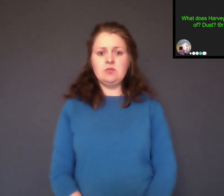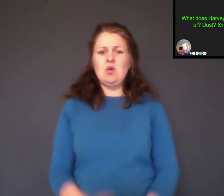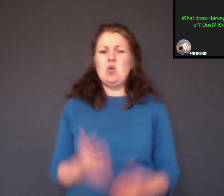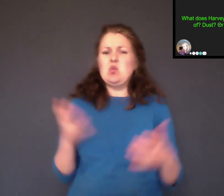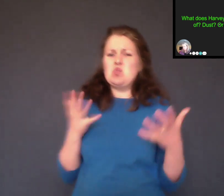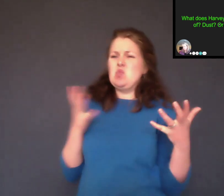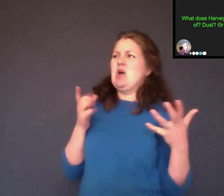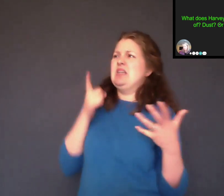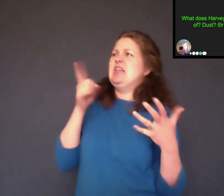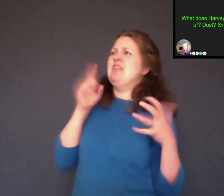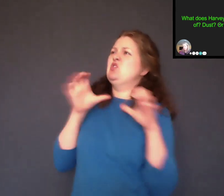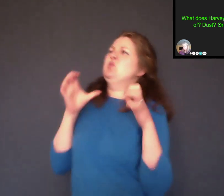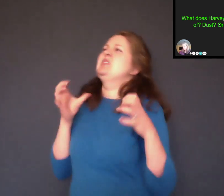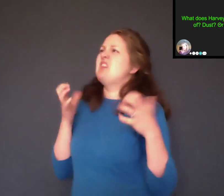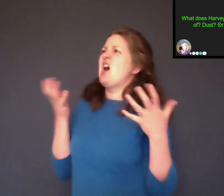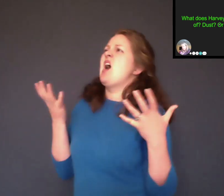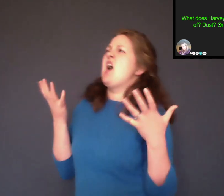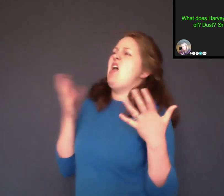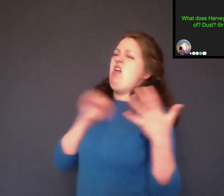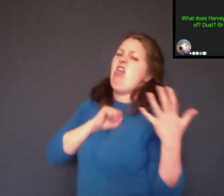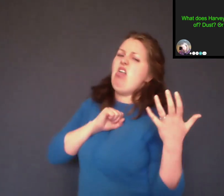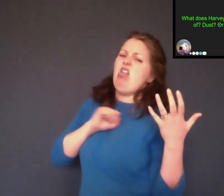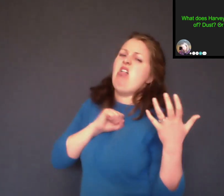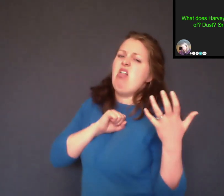what have you done he coughed